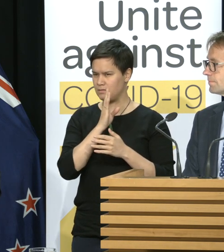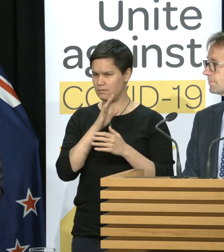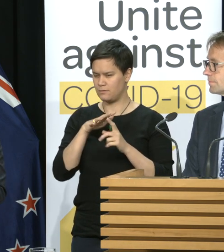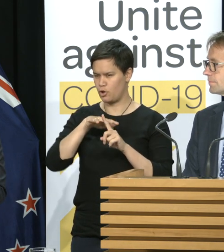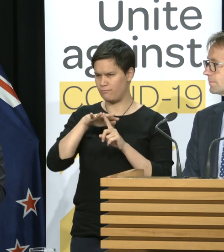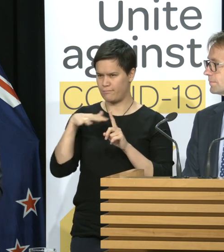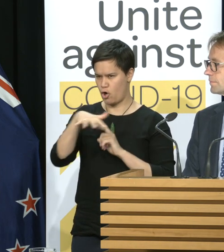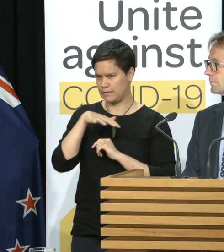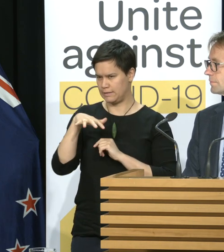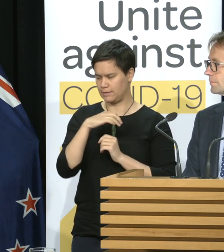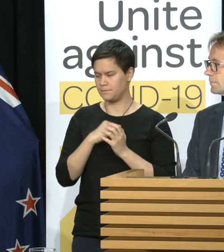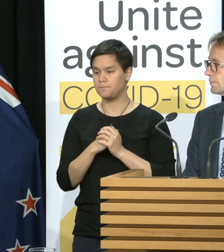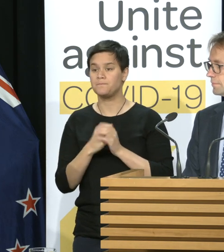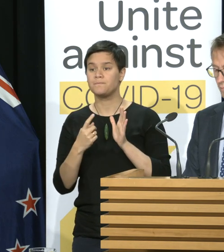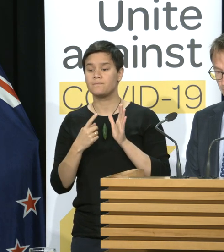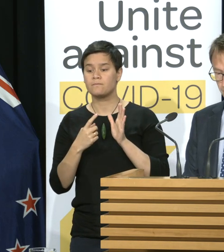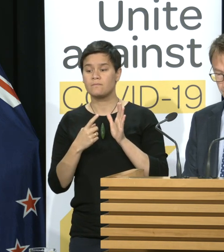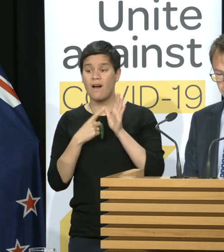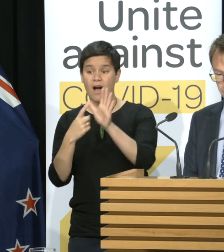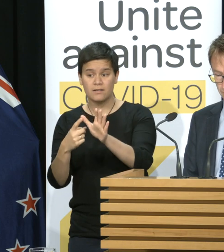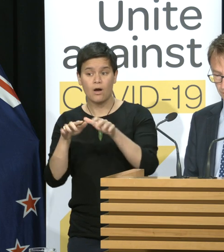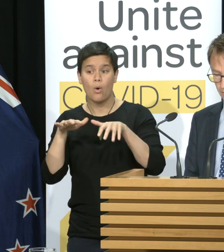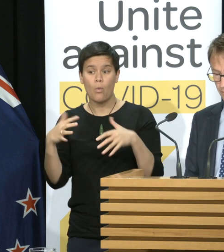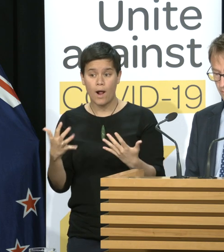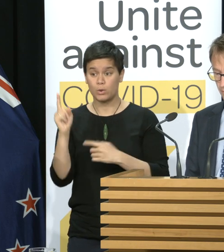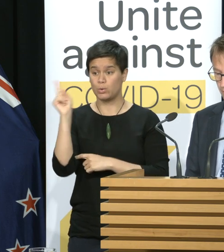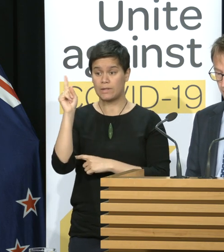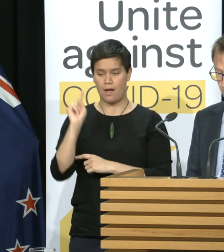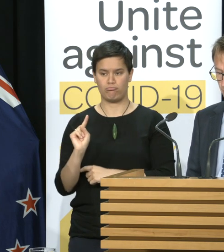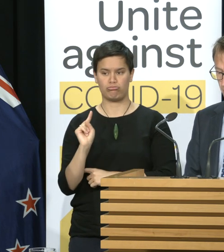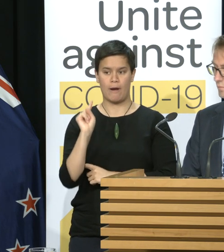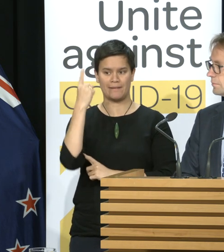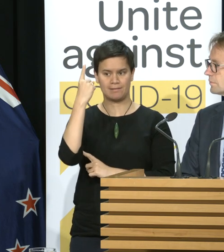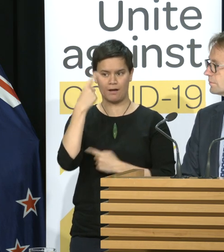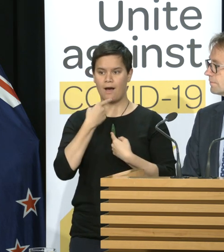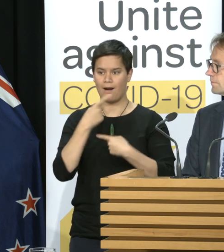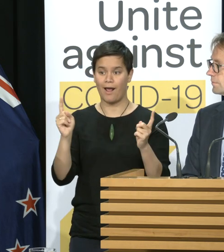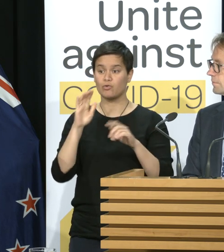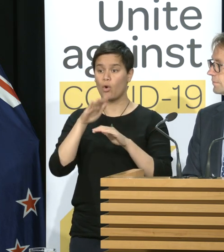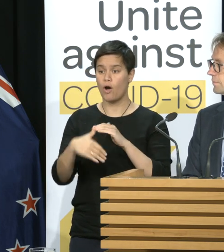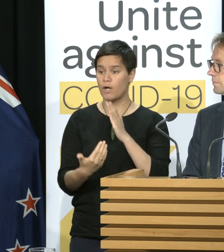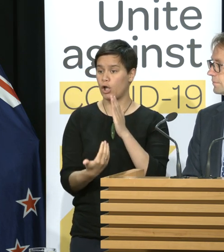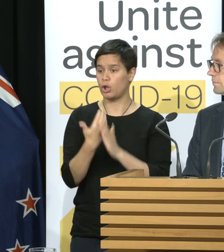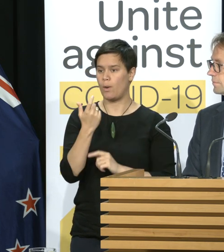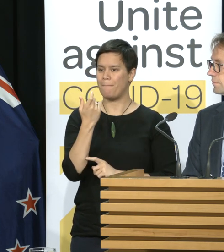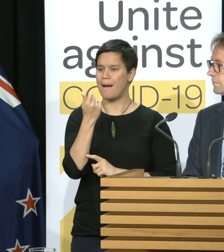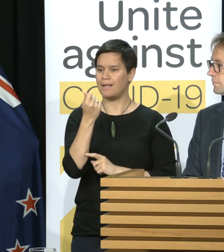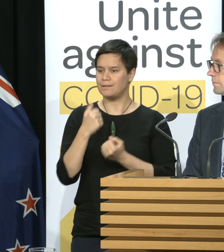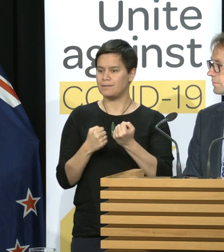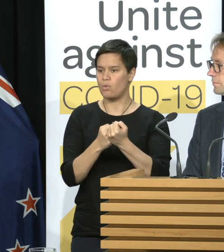has announced today some additional economic measures that are available to support people in the event that we end up having to escalate